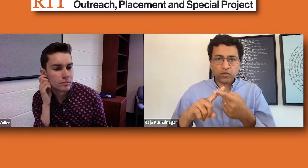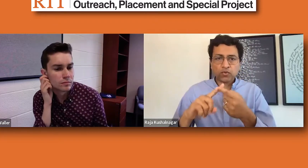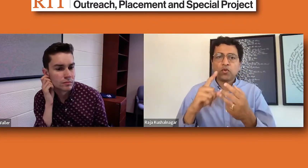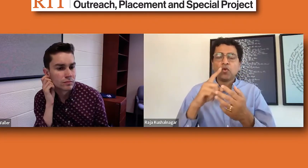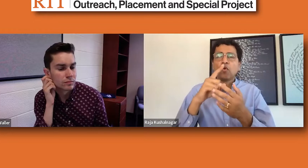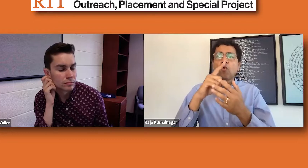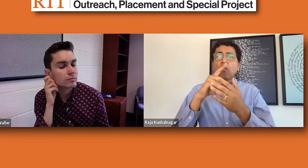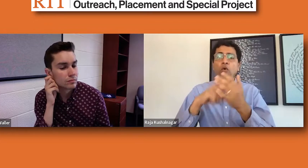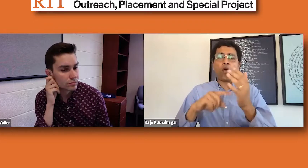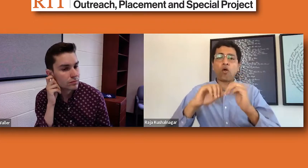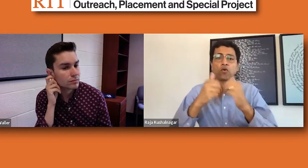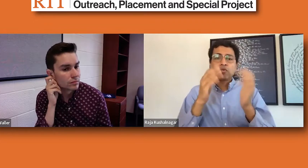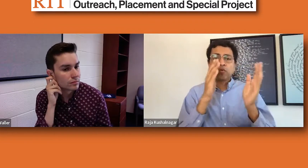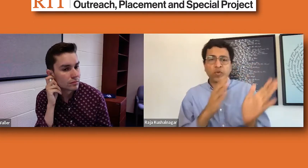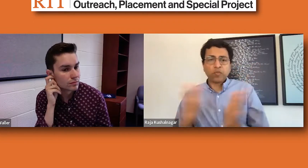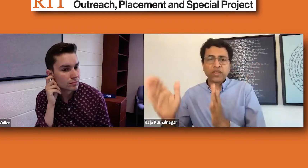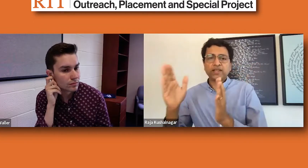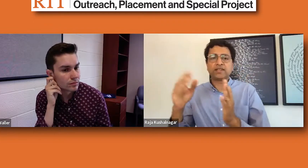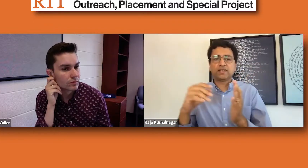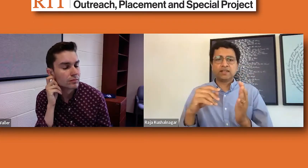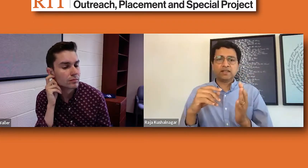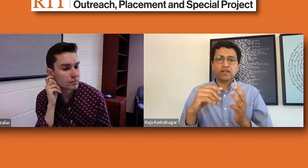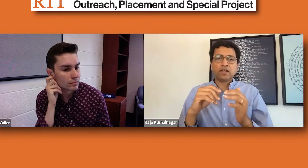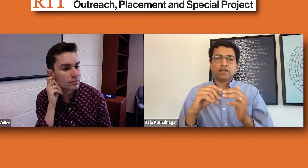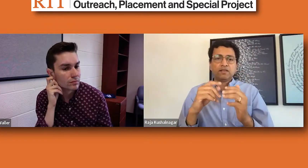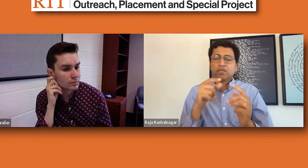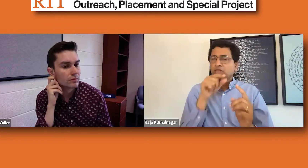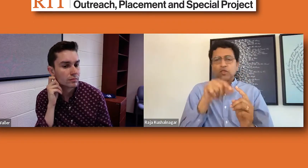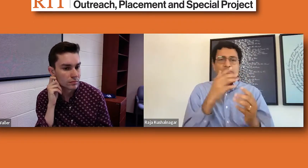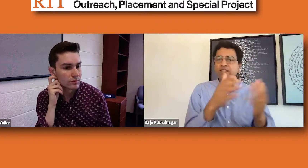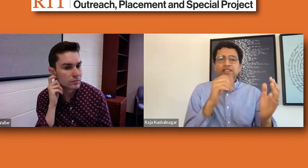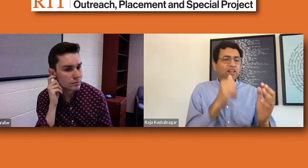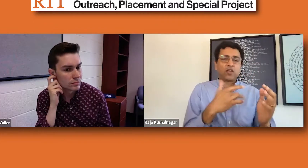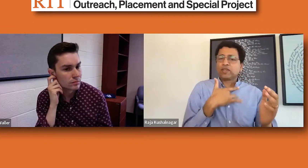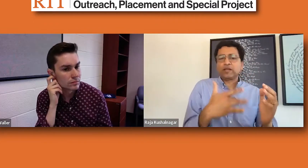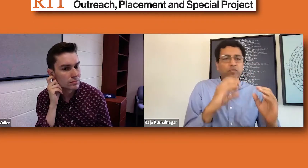And so if you apply to a graduate program,